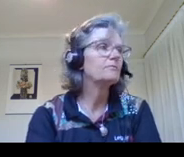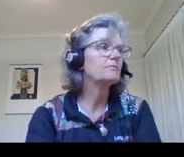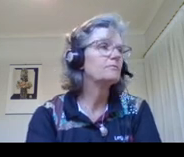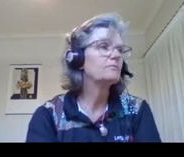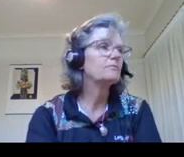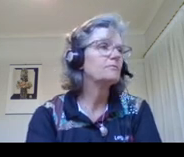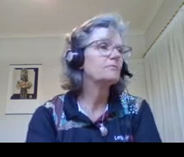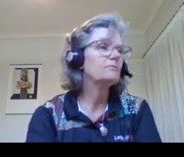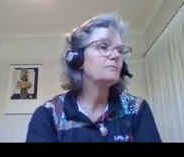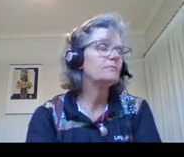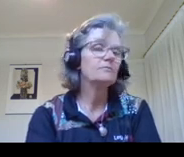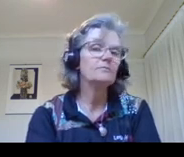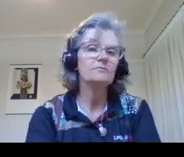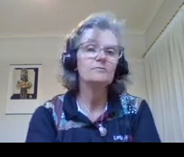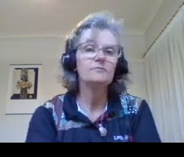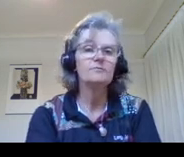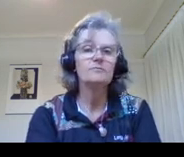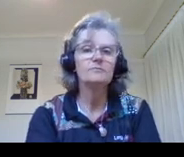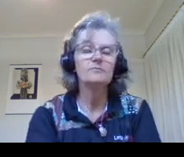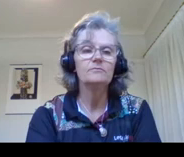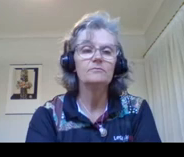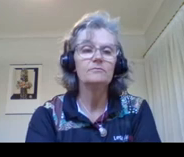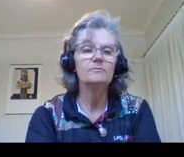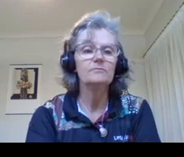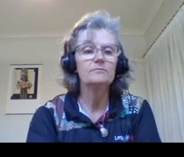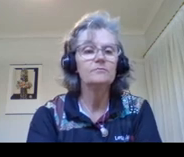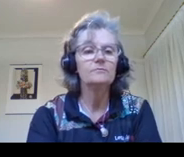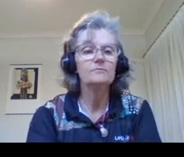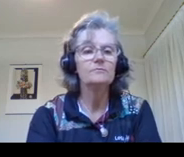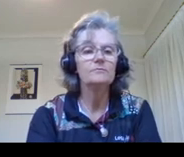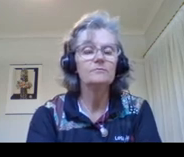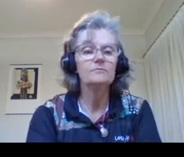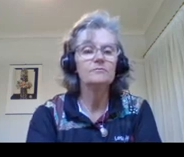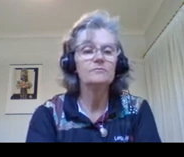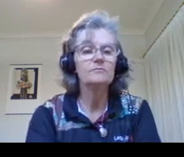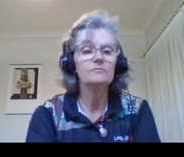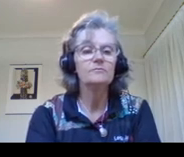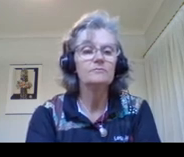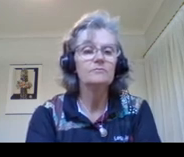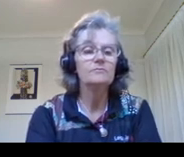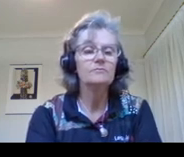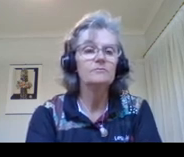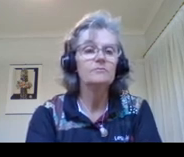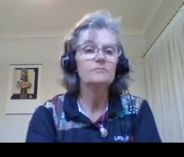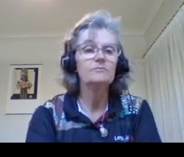the most effective way to avoid scams is by thinking about some of the preventative and